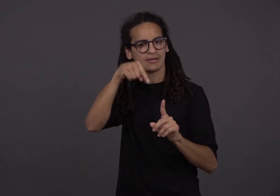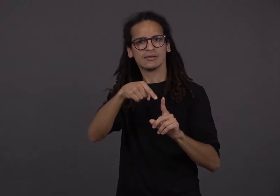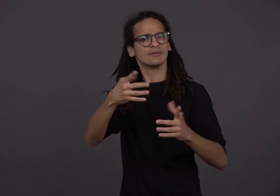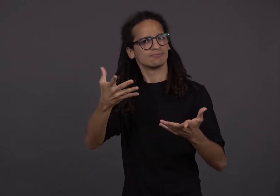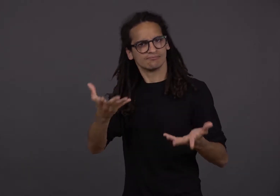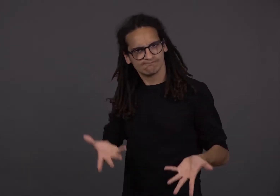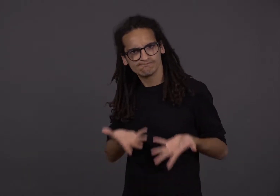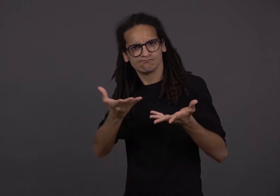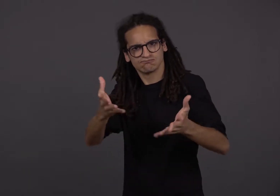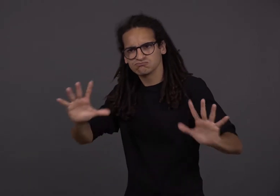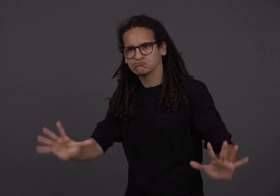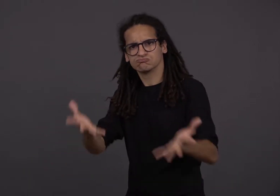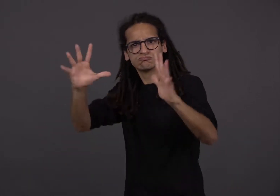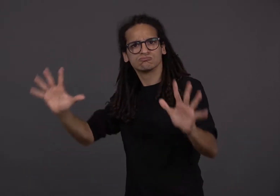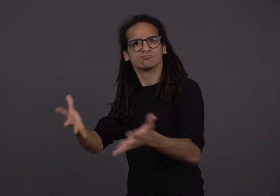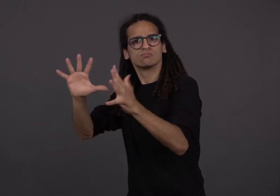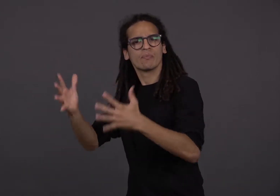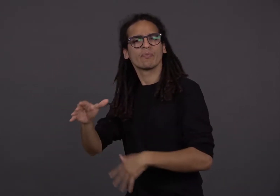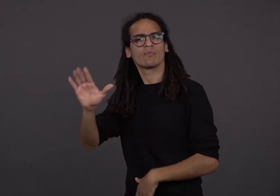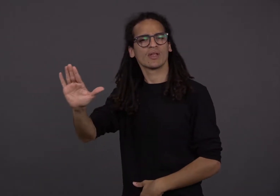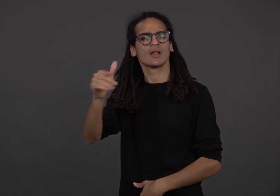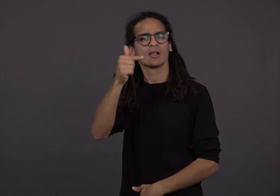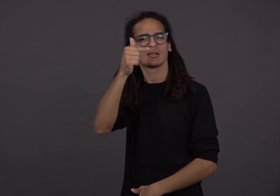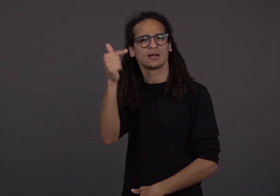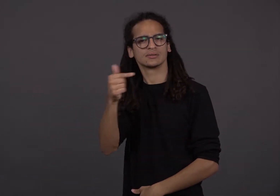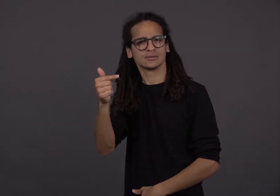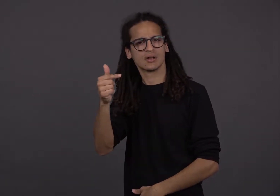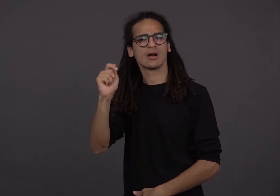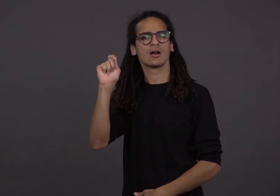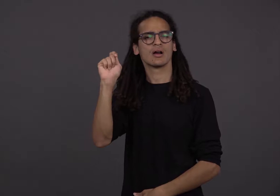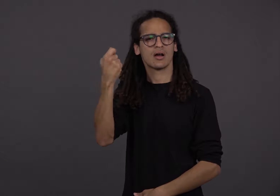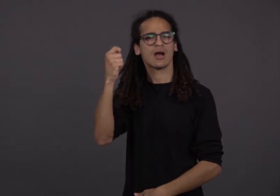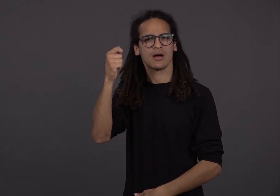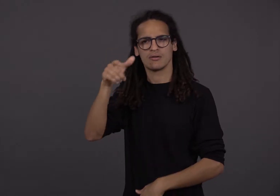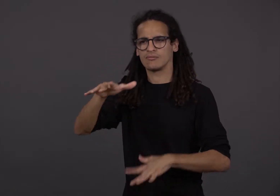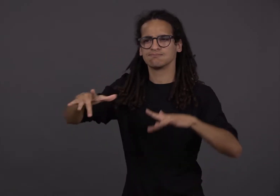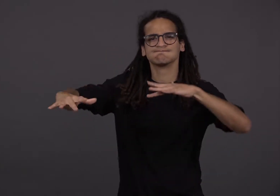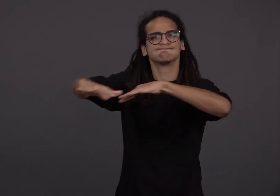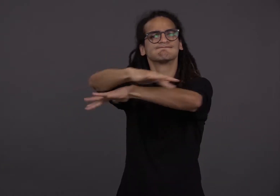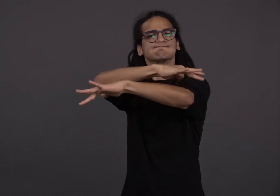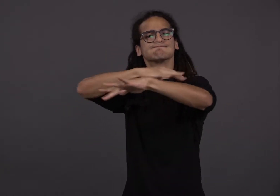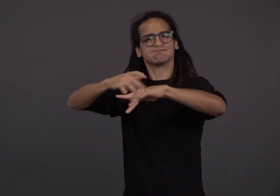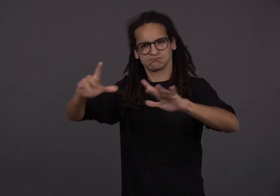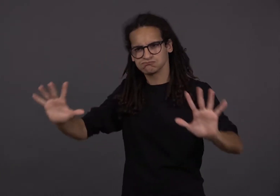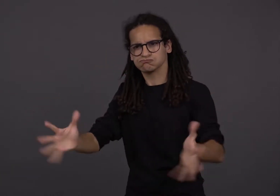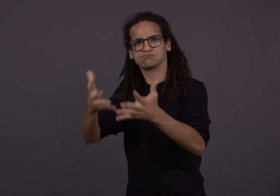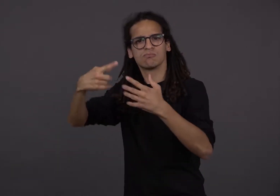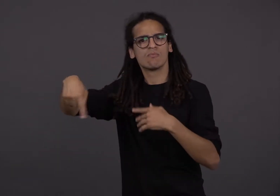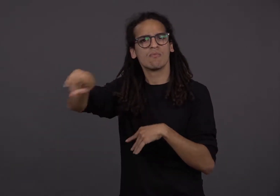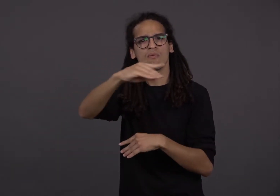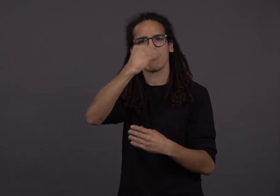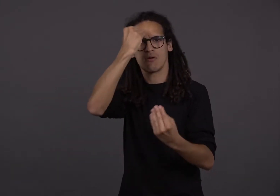In addition, the project will create a Sign Documenting App to empower communities